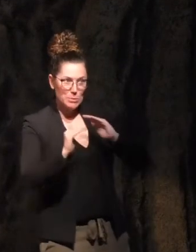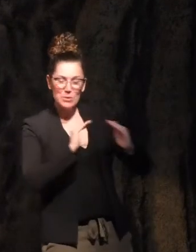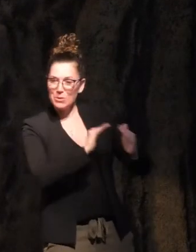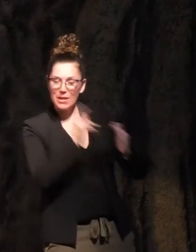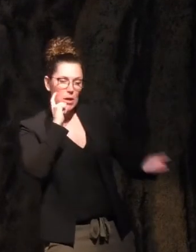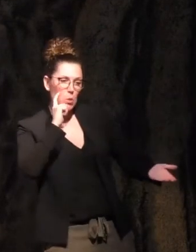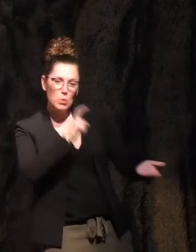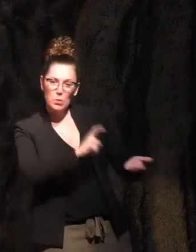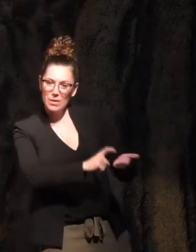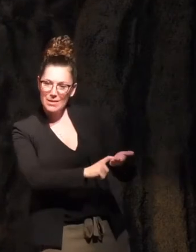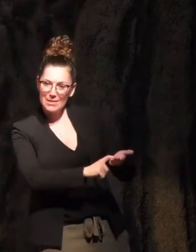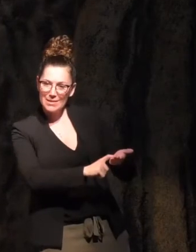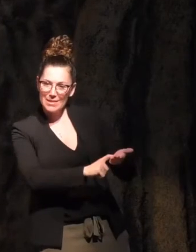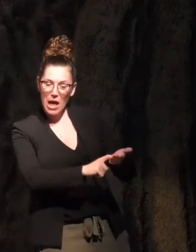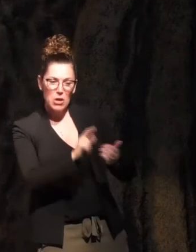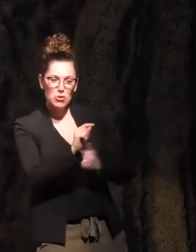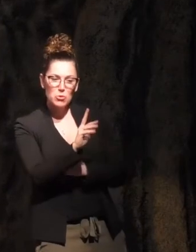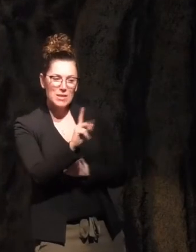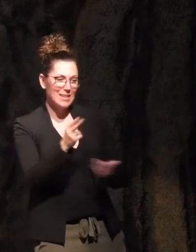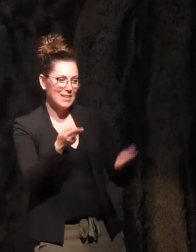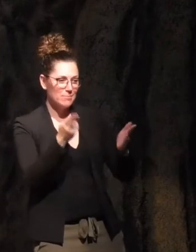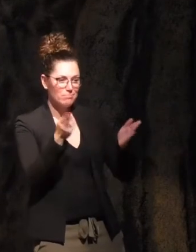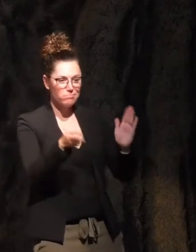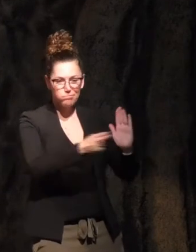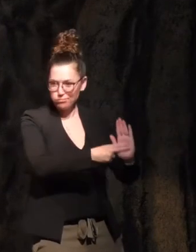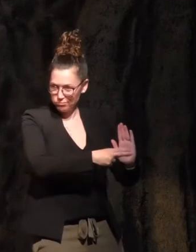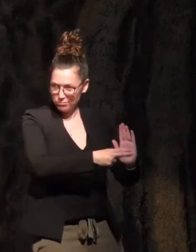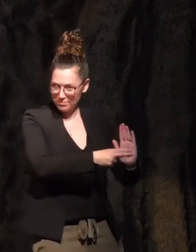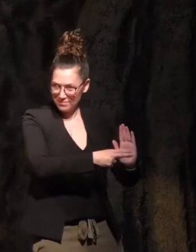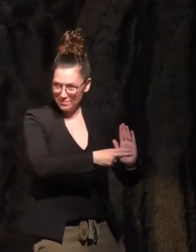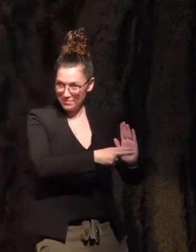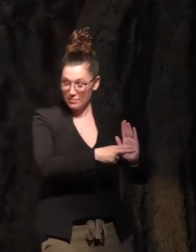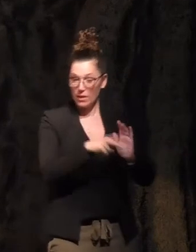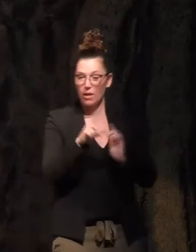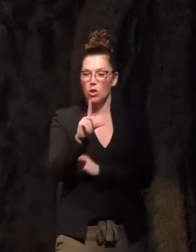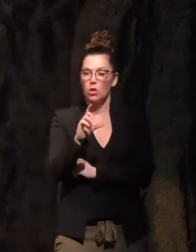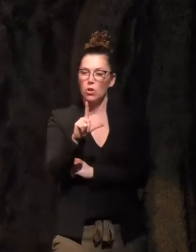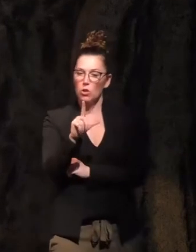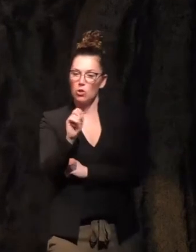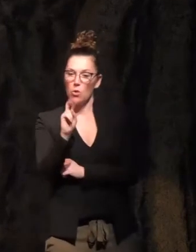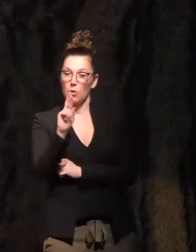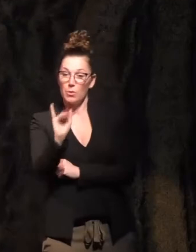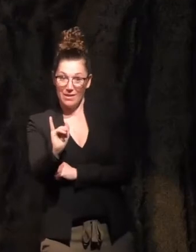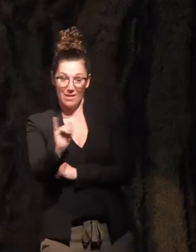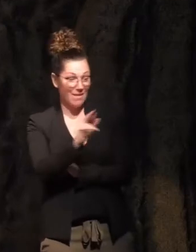Supported by her indigenous treaty signatory witnesses, Lori Marchand and Kevin, there he is again,